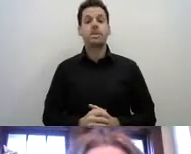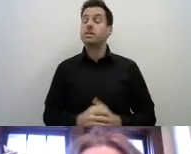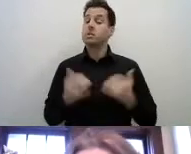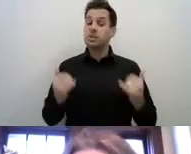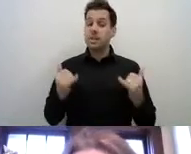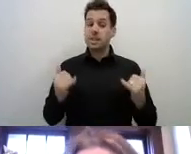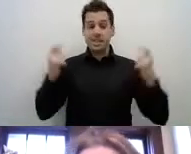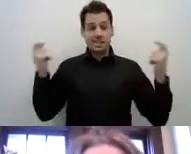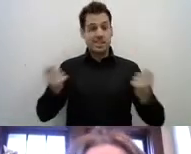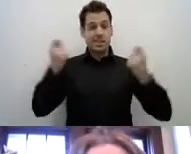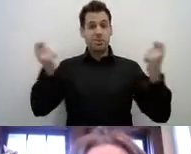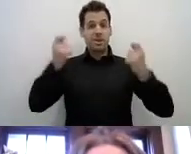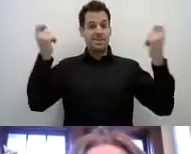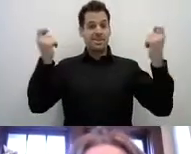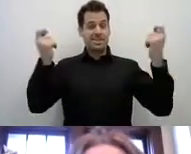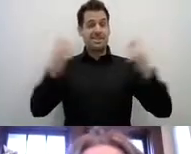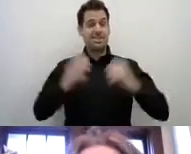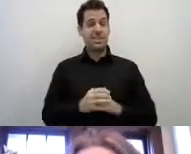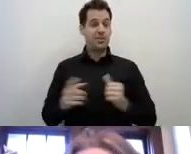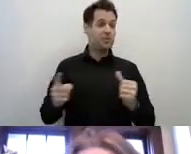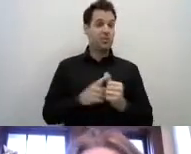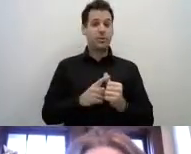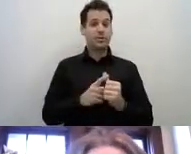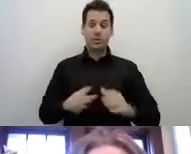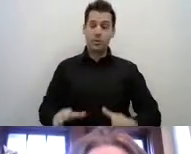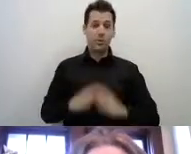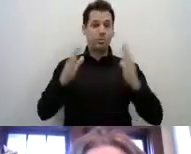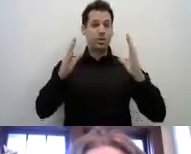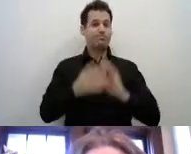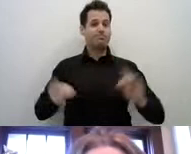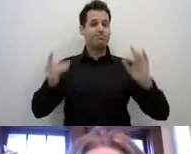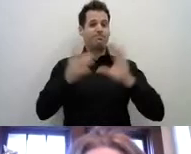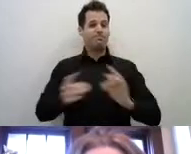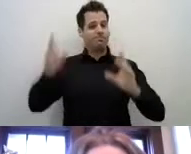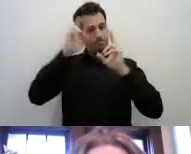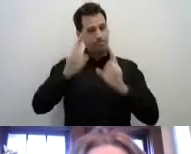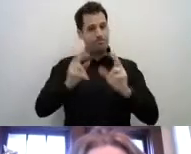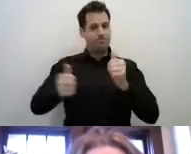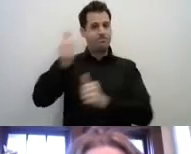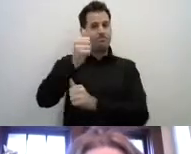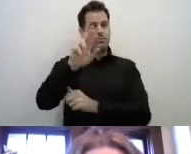the day we will begin with greetings and opening remarks from the honorable rochelle squires